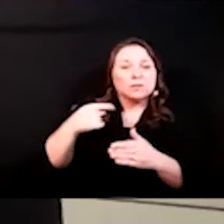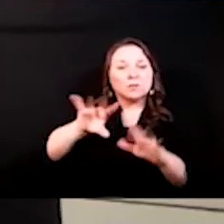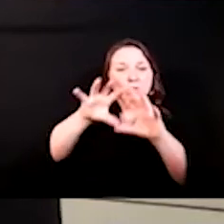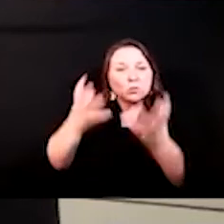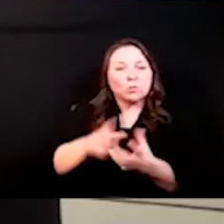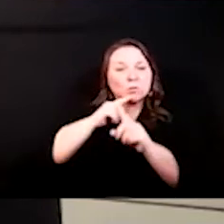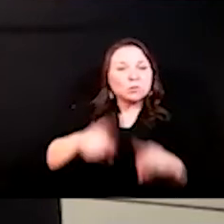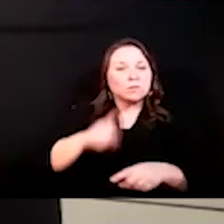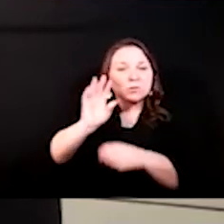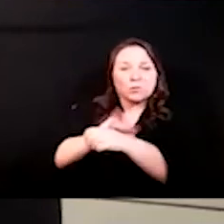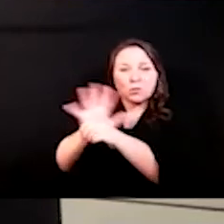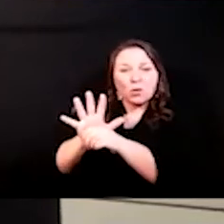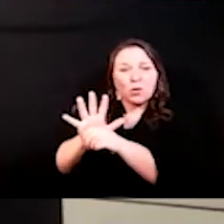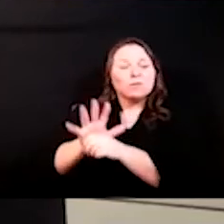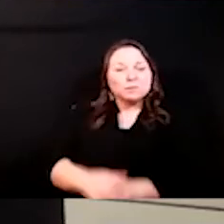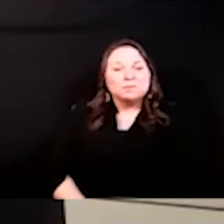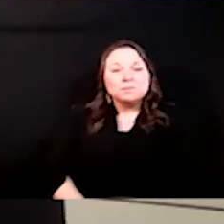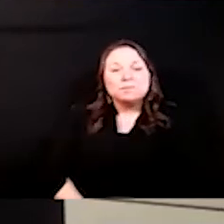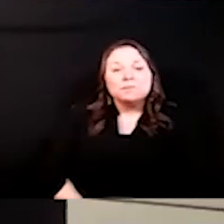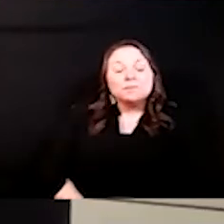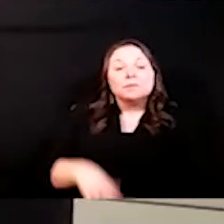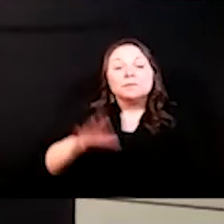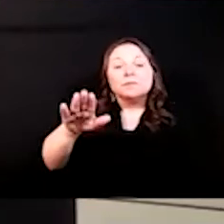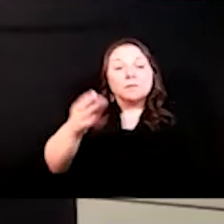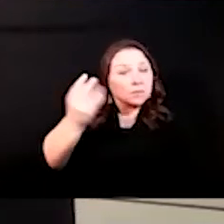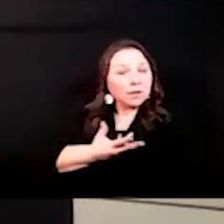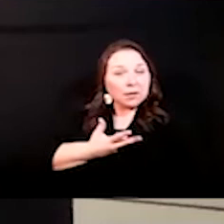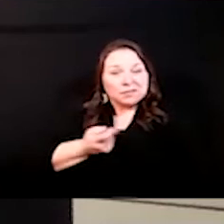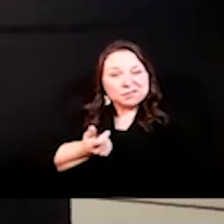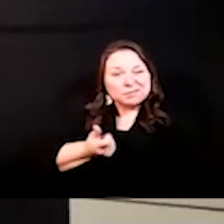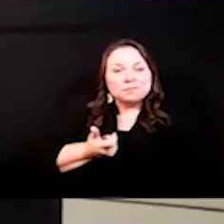MEDICINE AND SUPPLIES. DR. MASSOUD LEADS AMERICARES GLOBAL RESPONSE TO THE COVID- 19 PANDEMIC. GIVE US A SENSE,